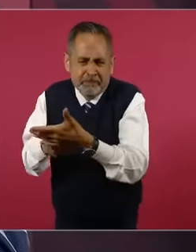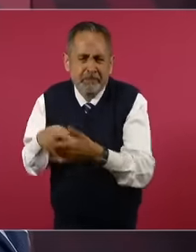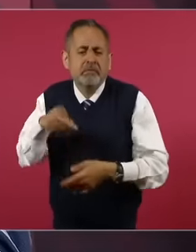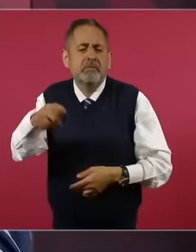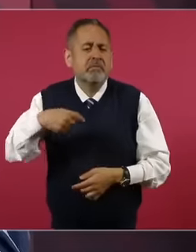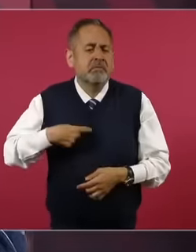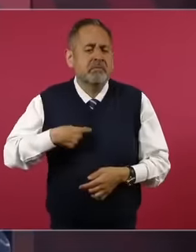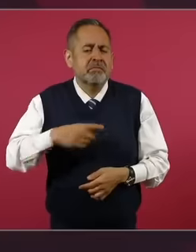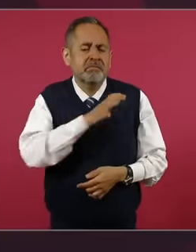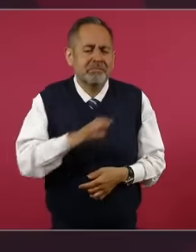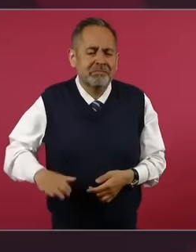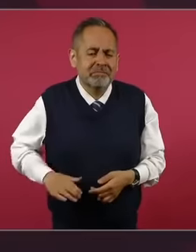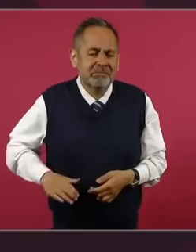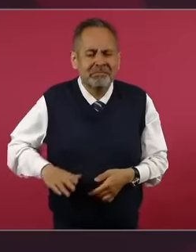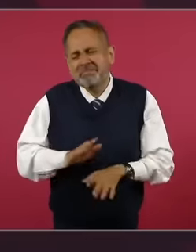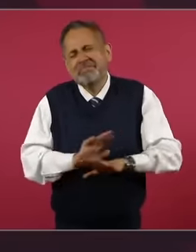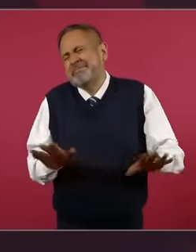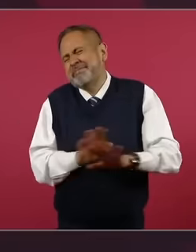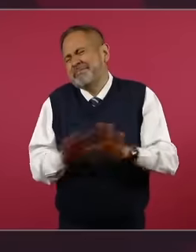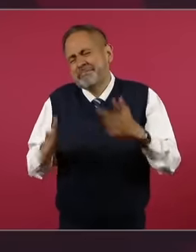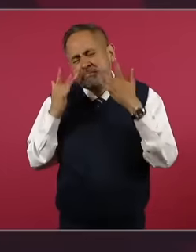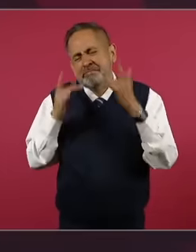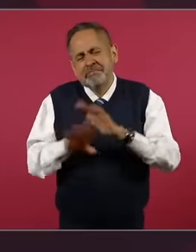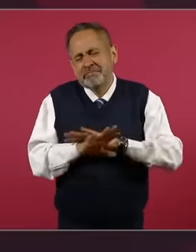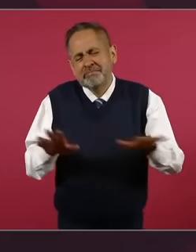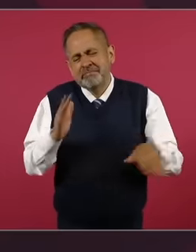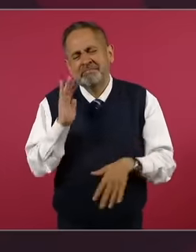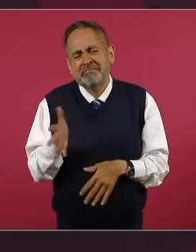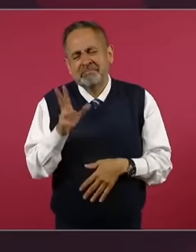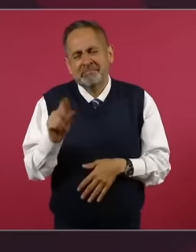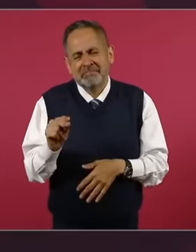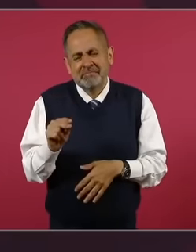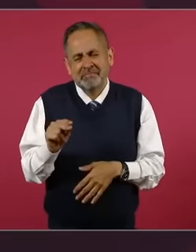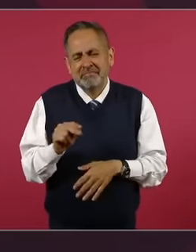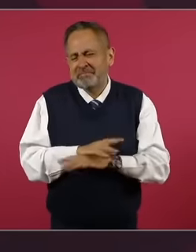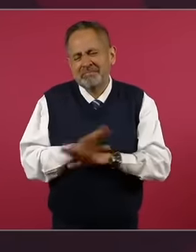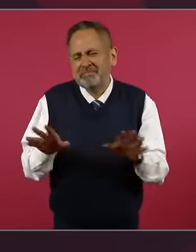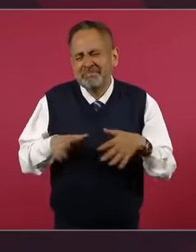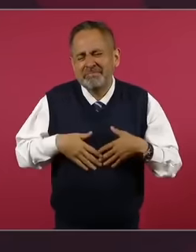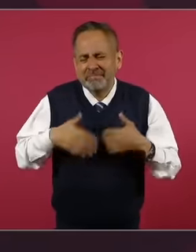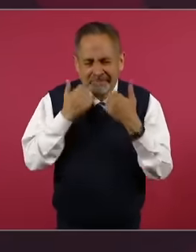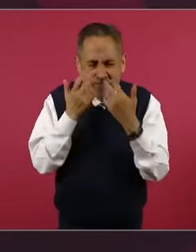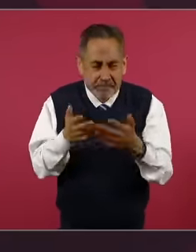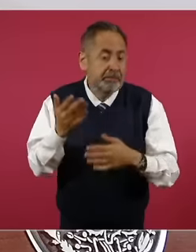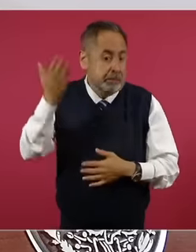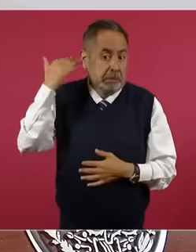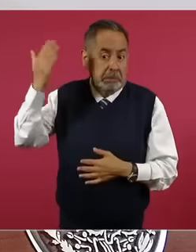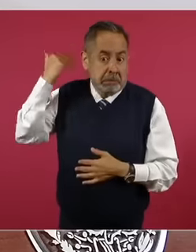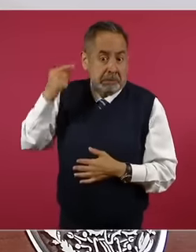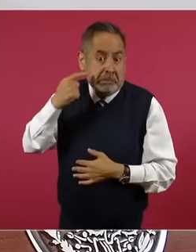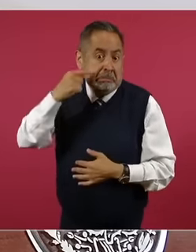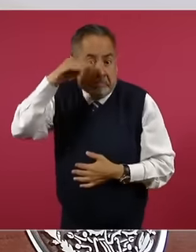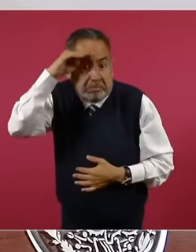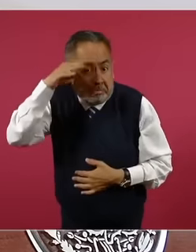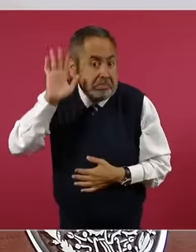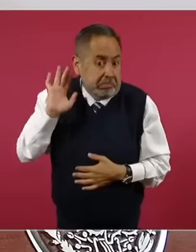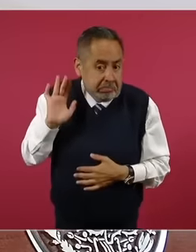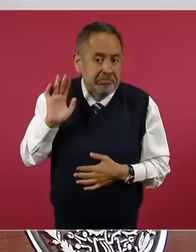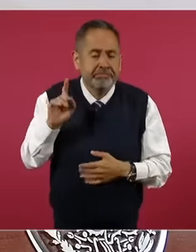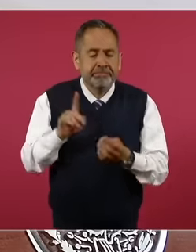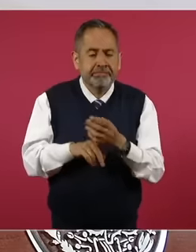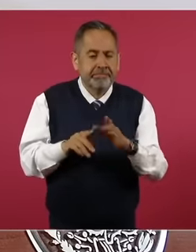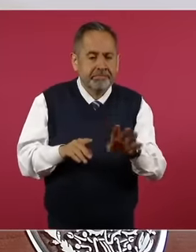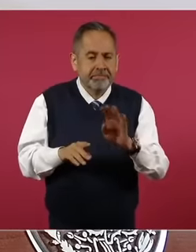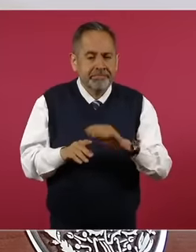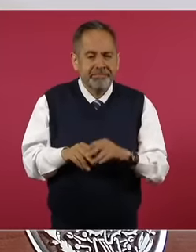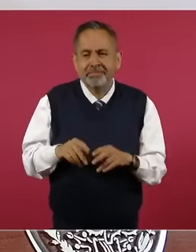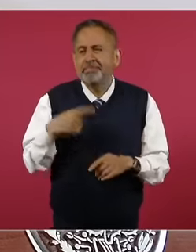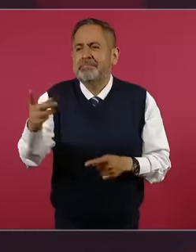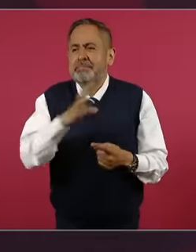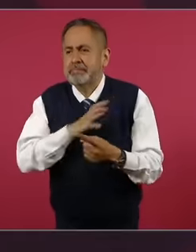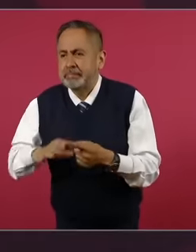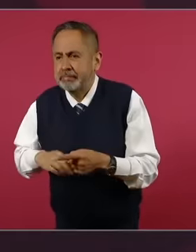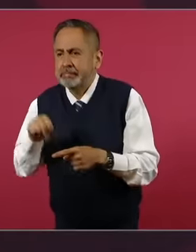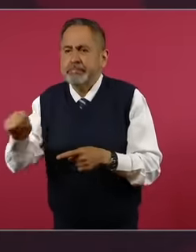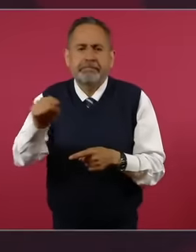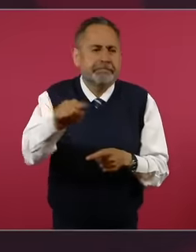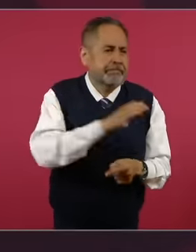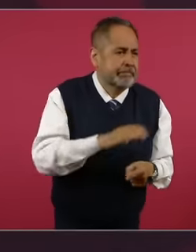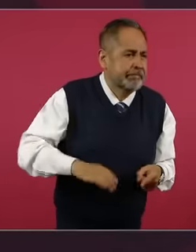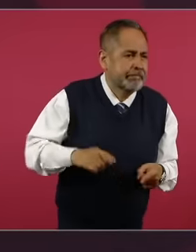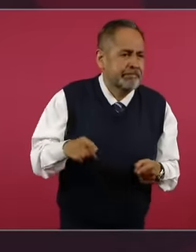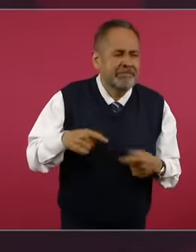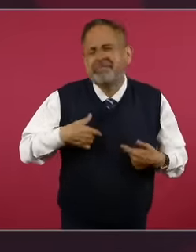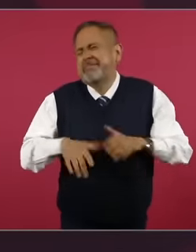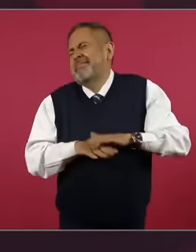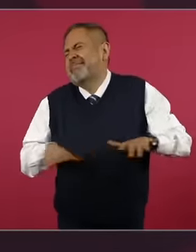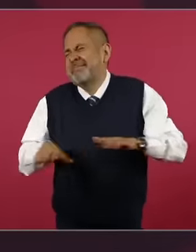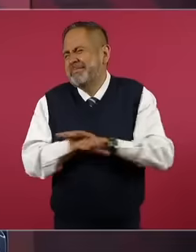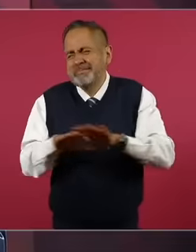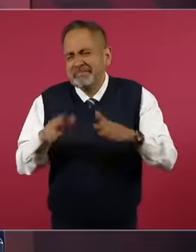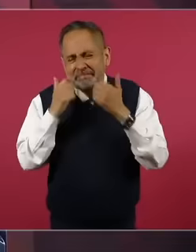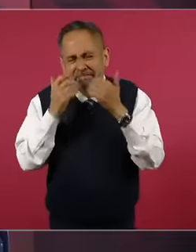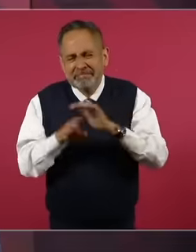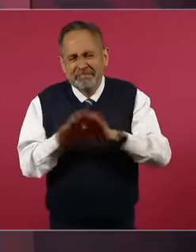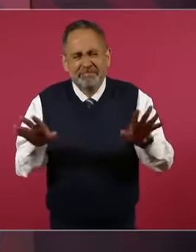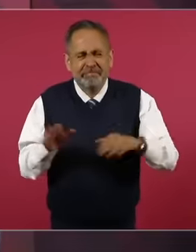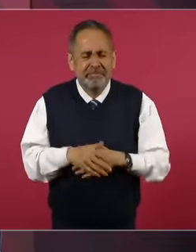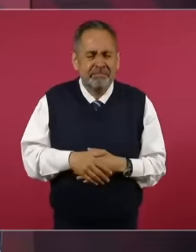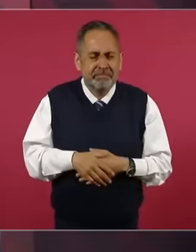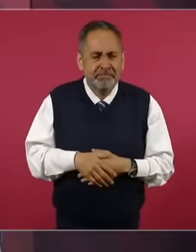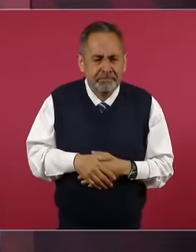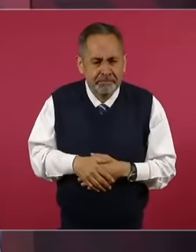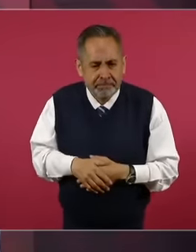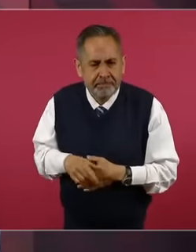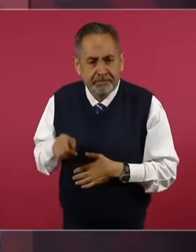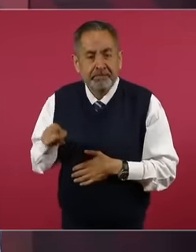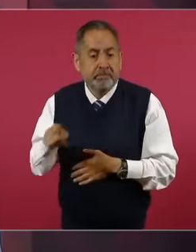, from being a candidate I was not going to return to be a candidate for nothing at all and I was going to read that text